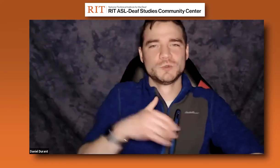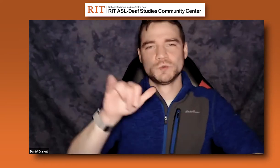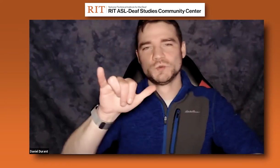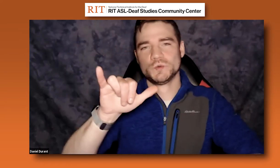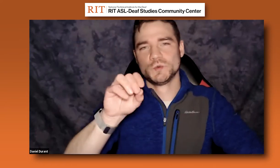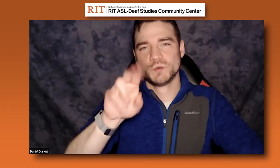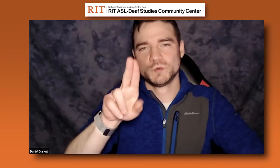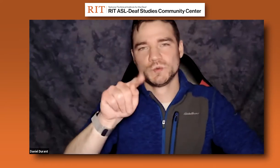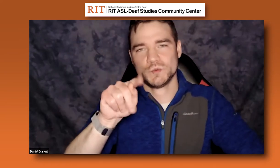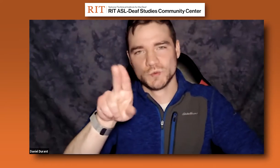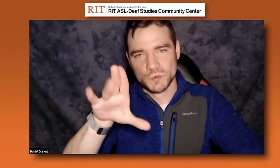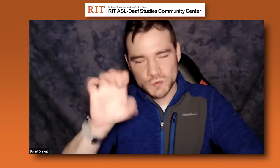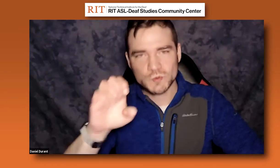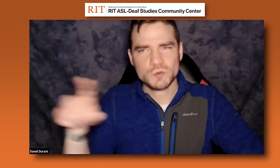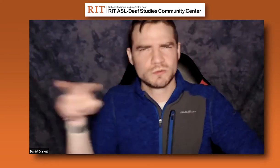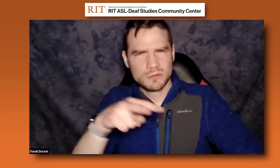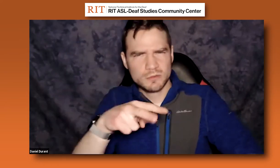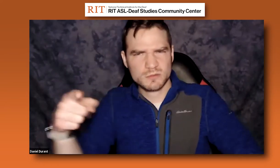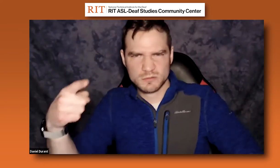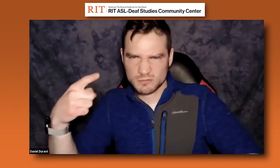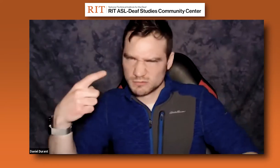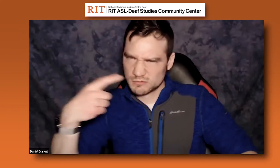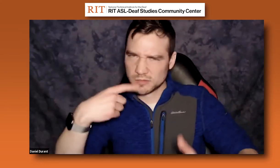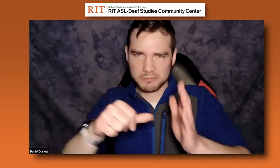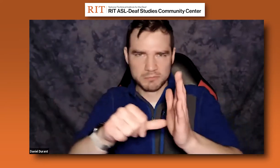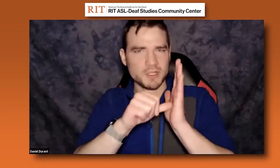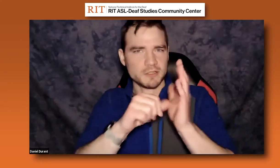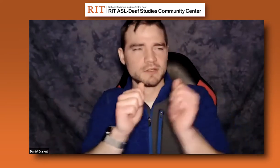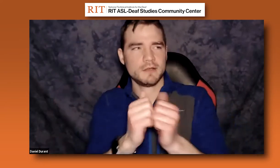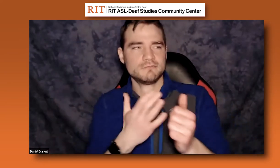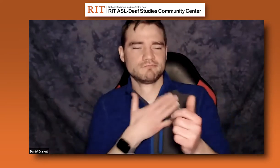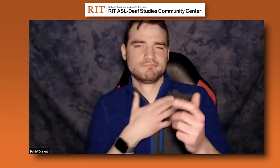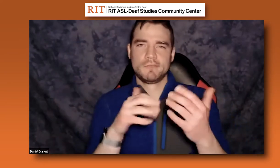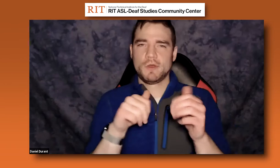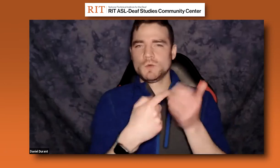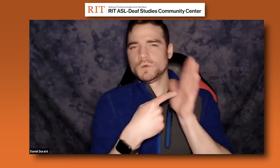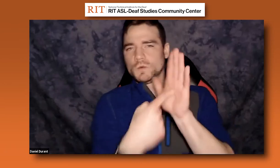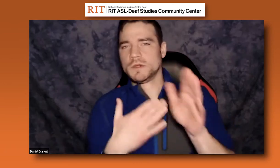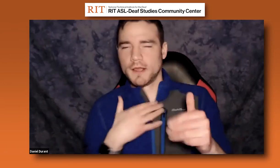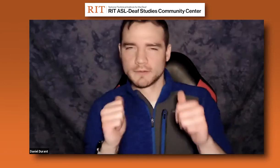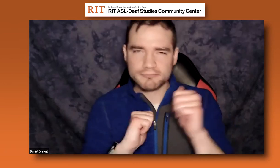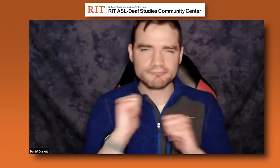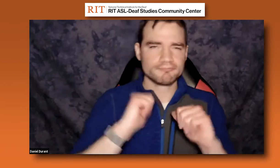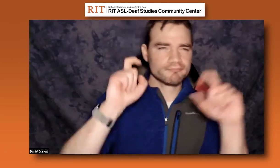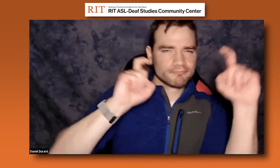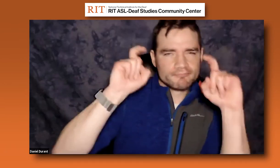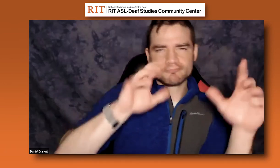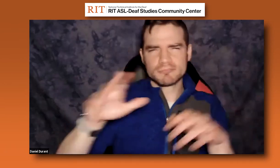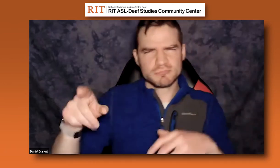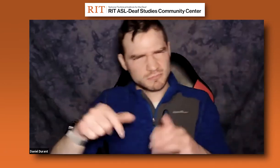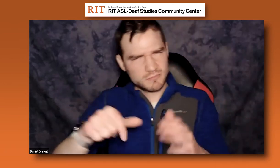saying, "Hey, we've seen your YouTube and we really like it." I guess they were impressed with what I was doing,